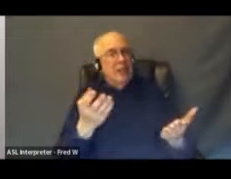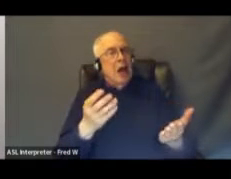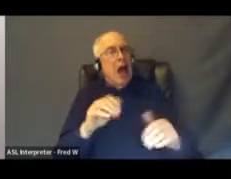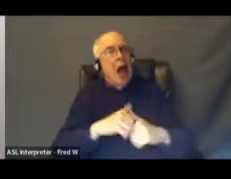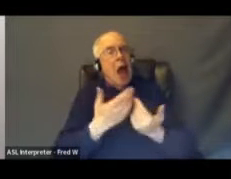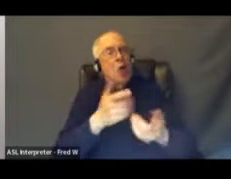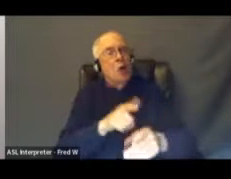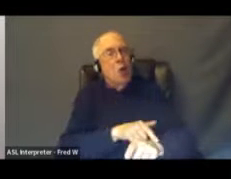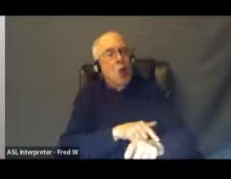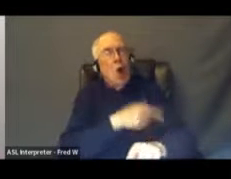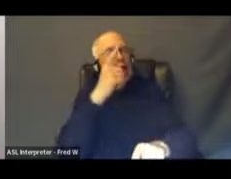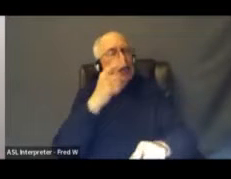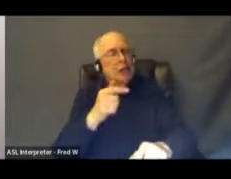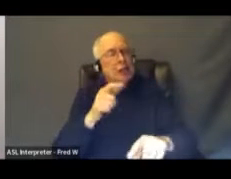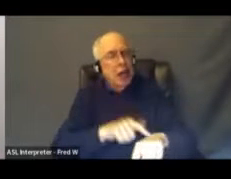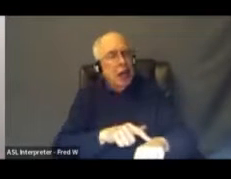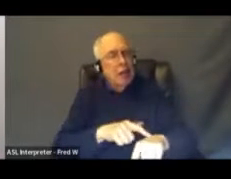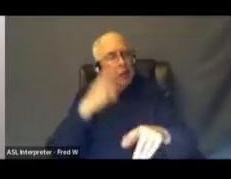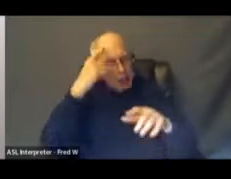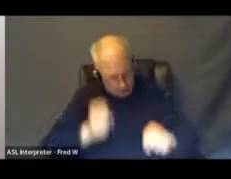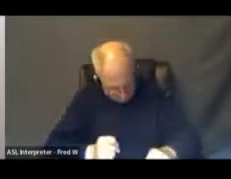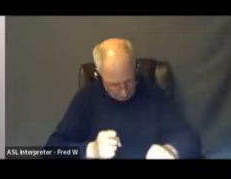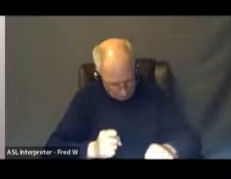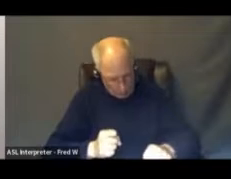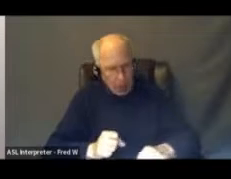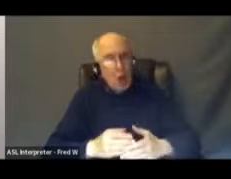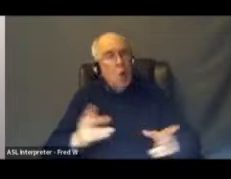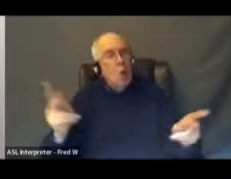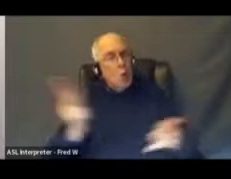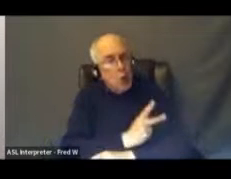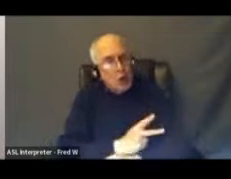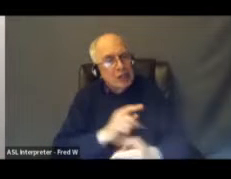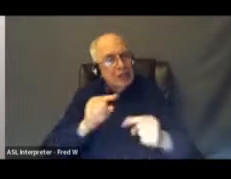identify the worst spectrum of injury, from mild, moderate to